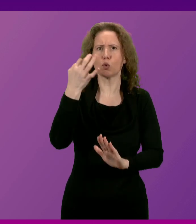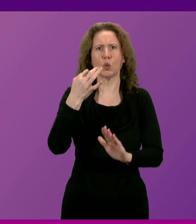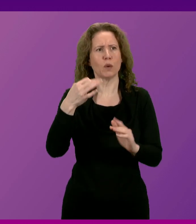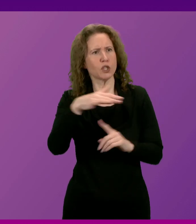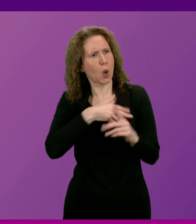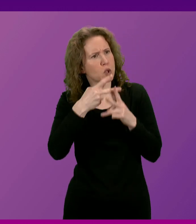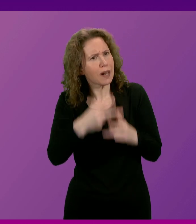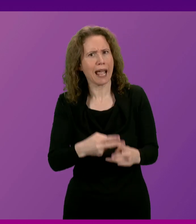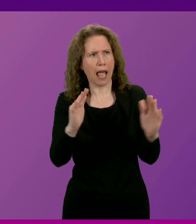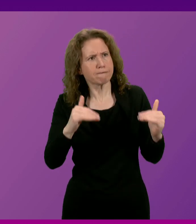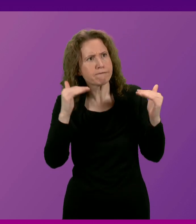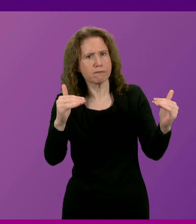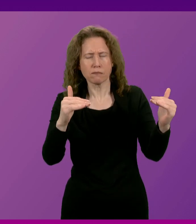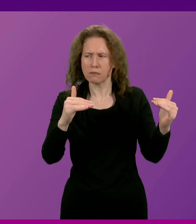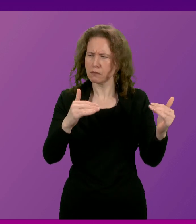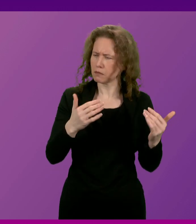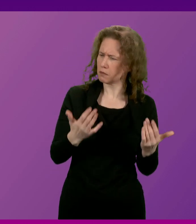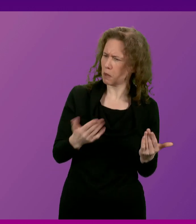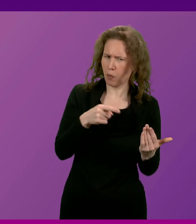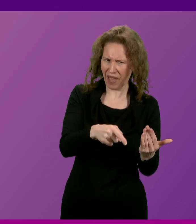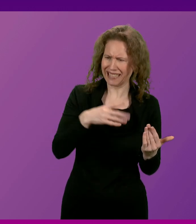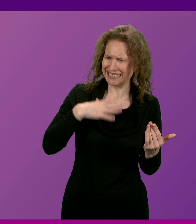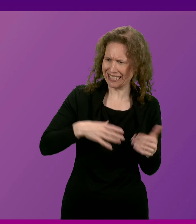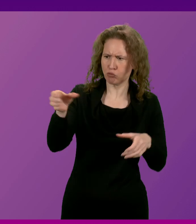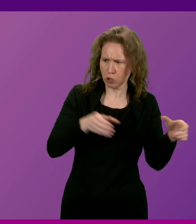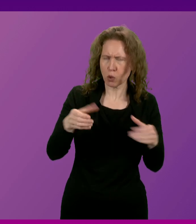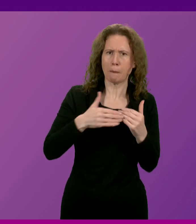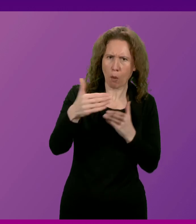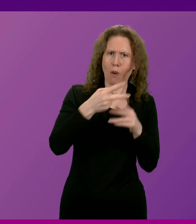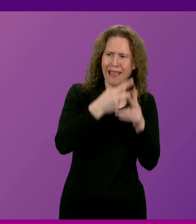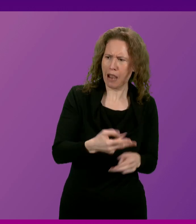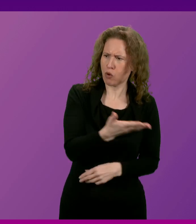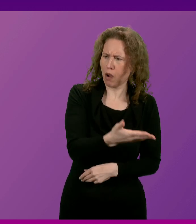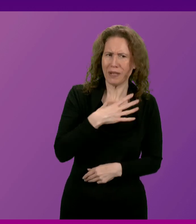of the social care service, which depend on the recruitment of social care employees,